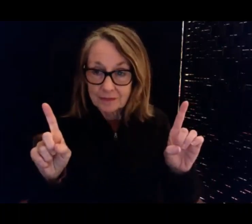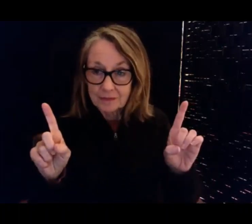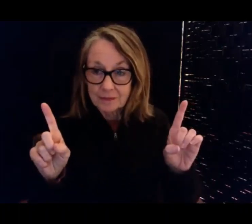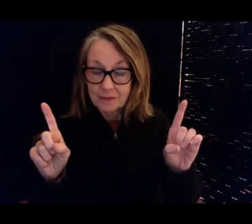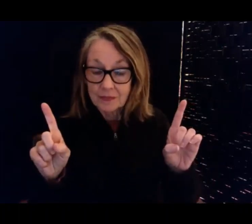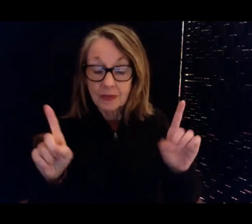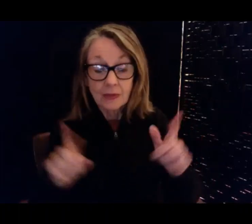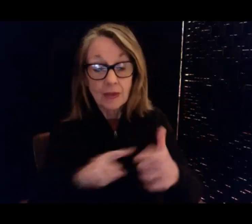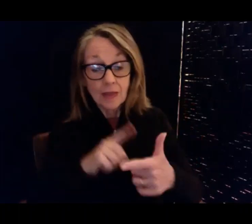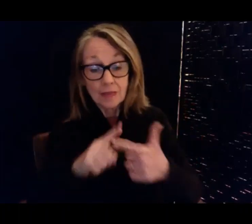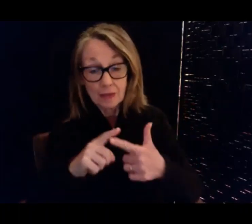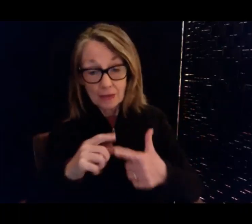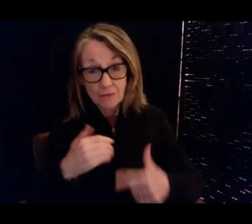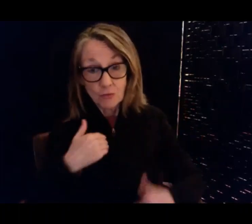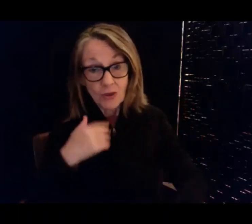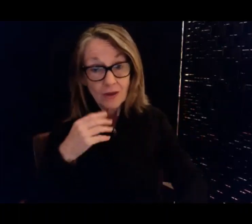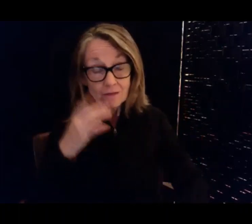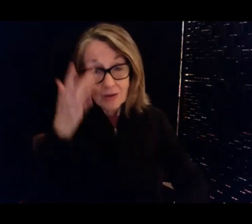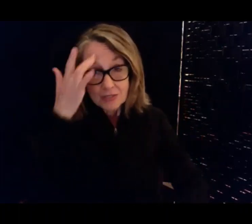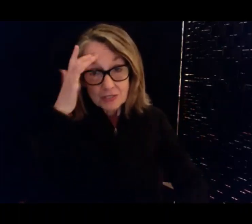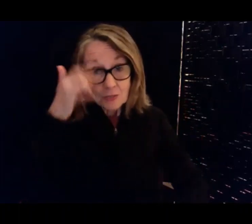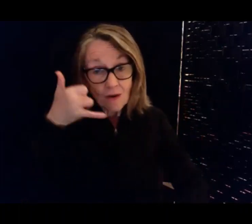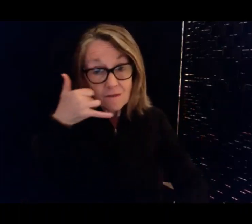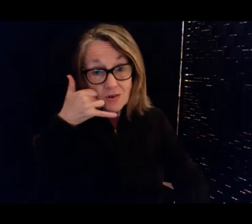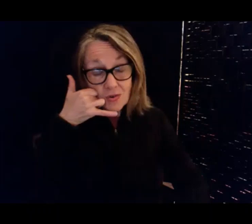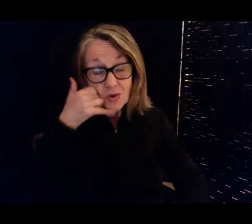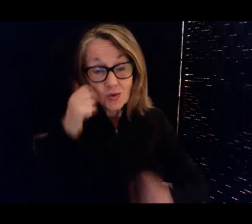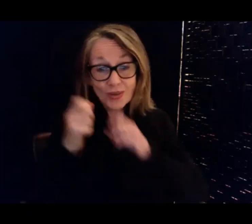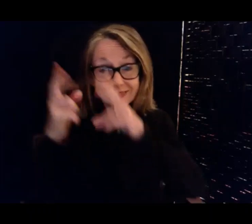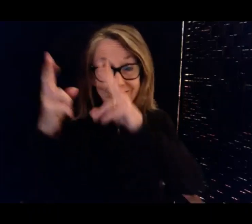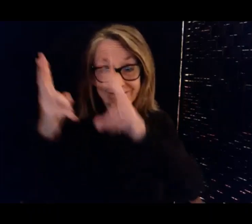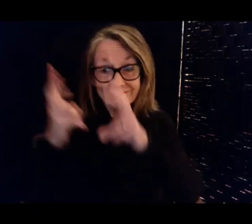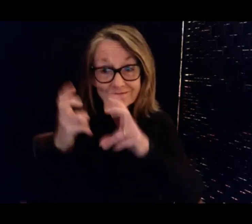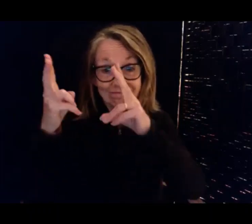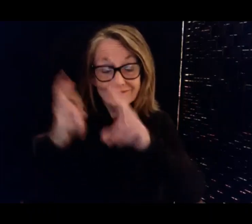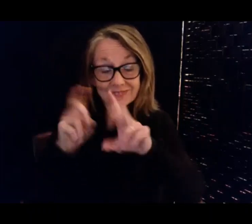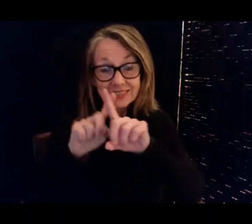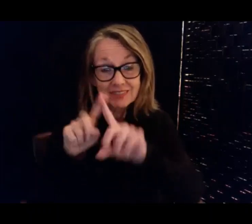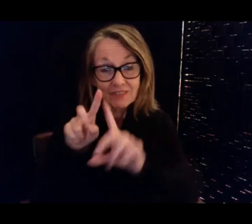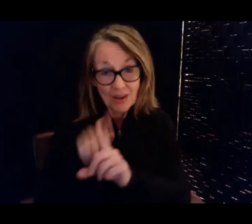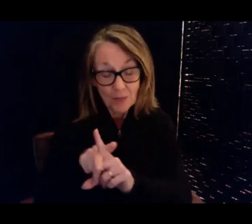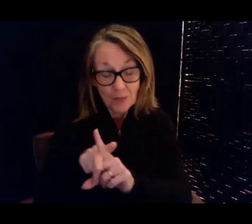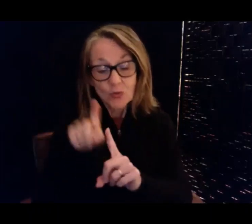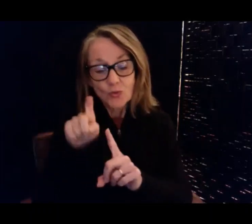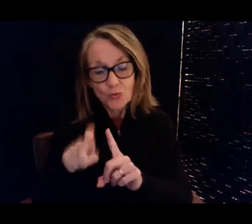smartphone you can load apps on it that you'll need to communicate and bring the